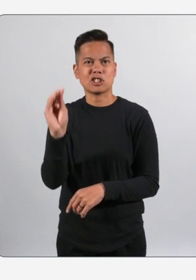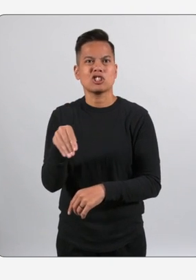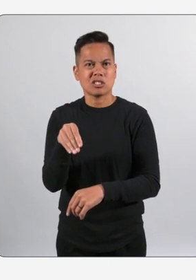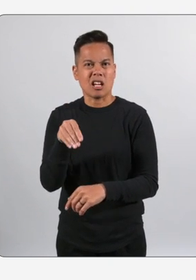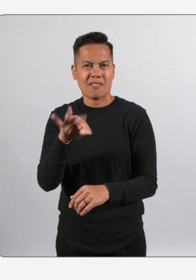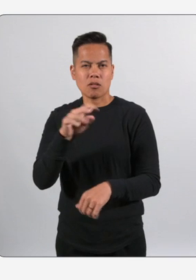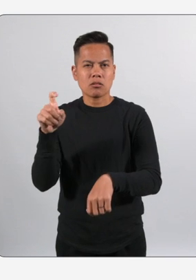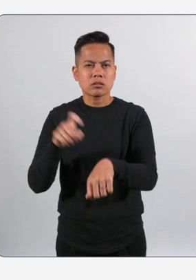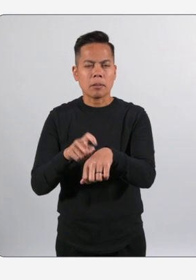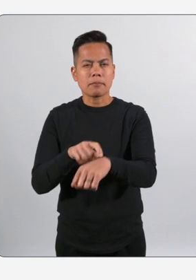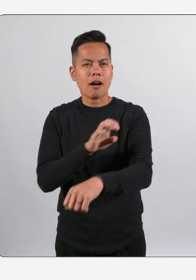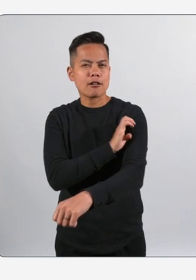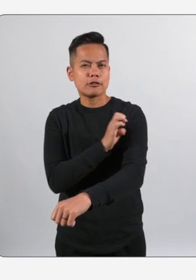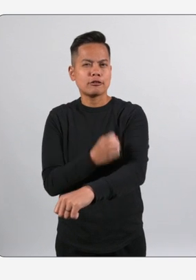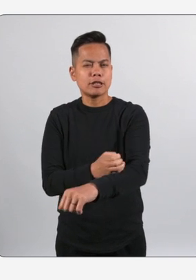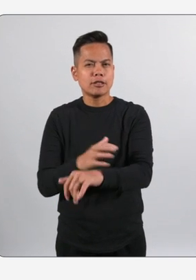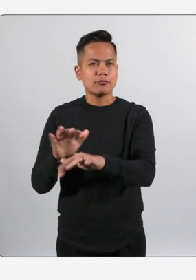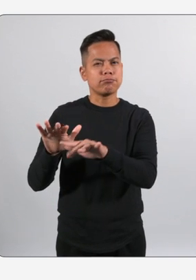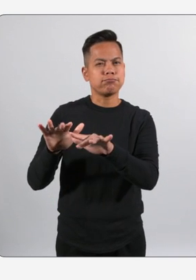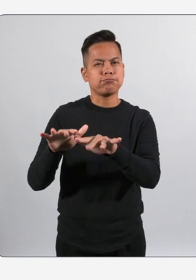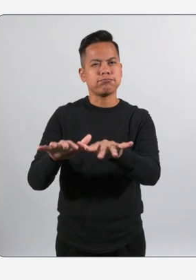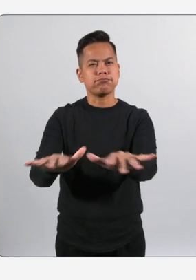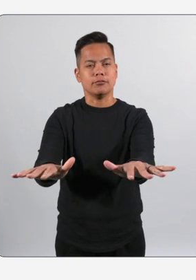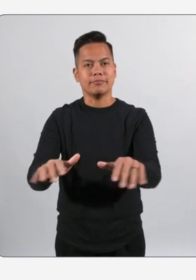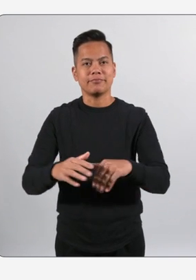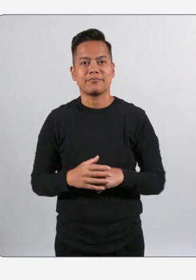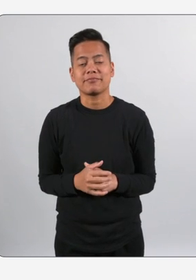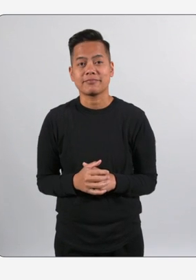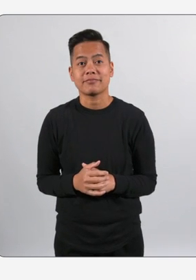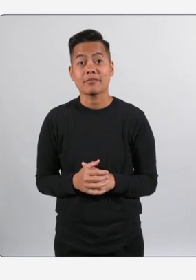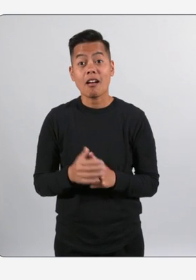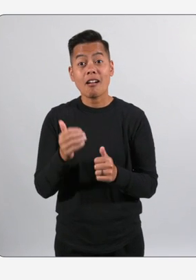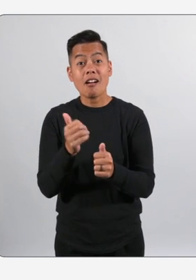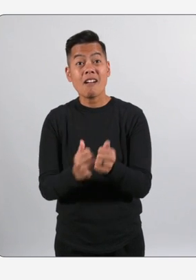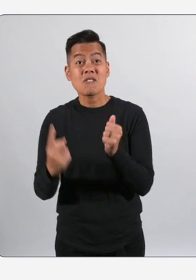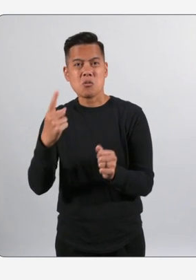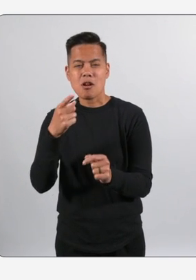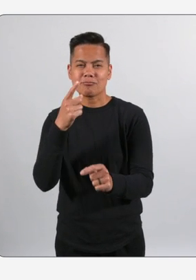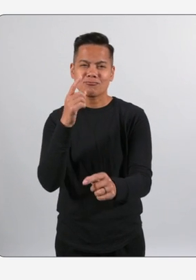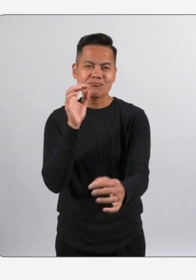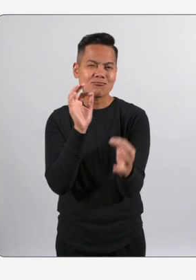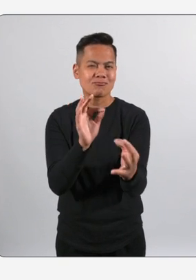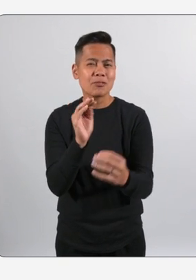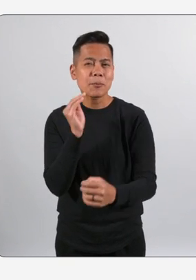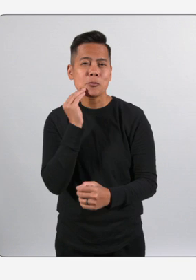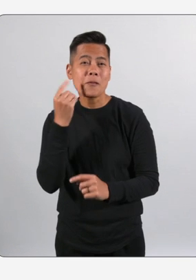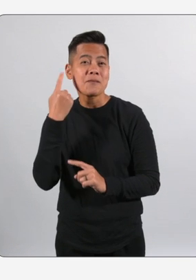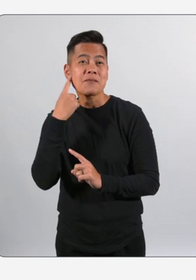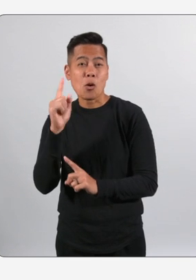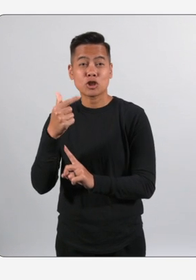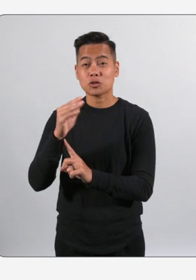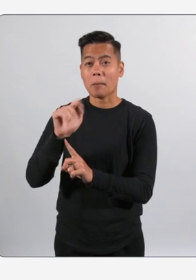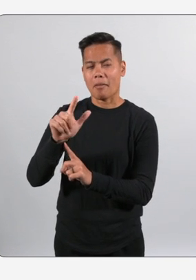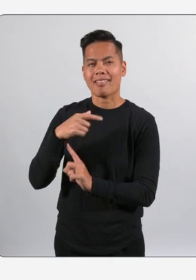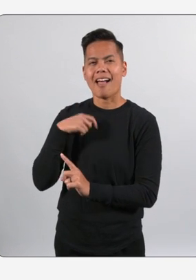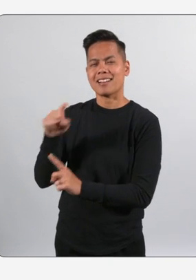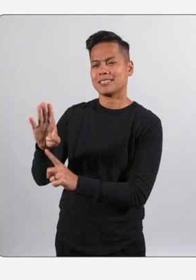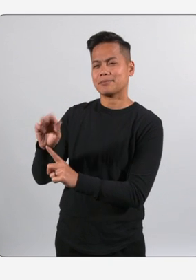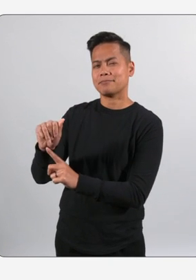time. So to get everyone in the right mood for GML, I asked Bard, our Gen AI conversation experiment,